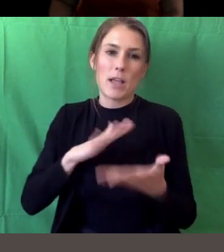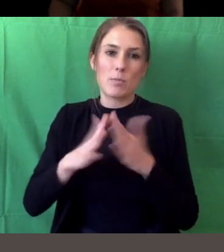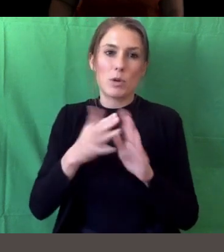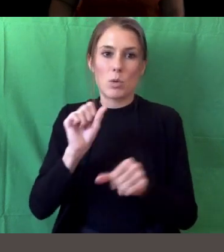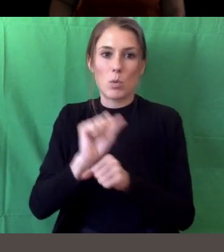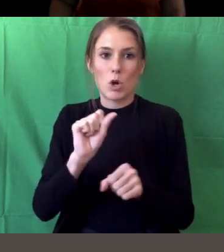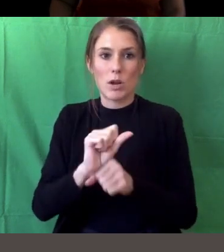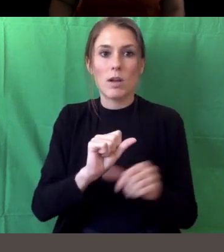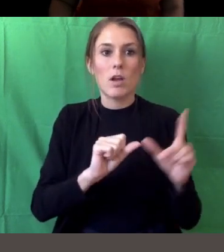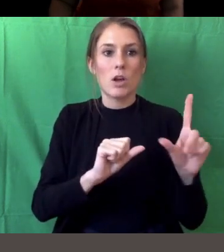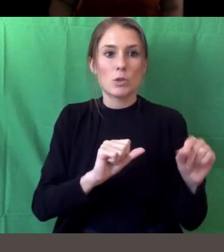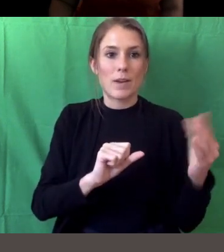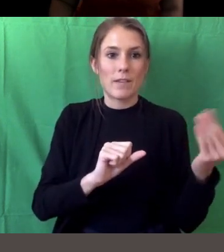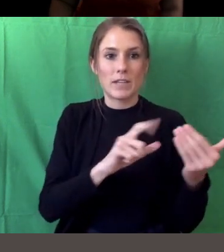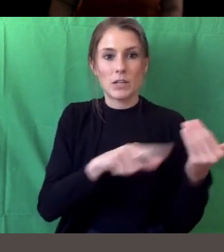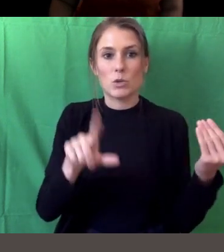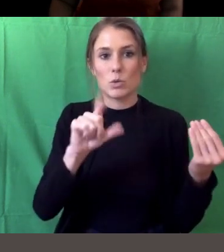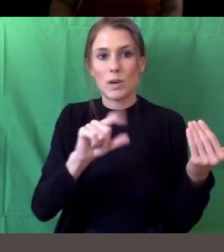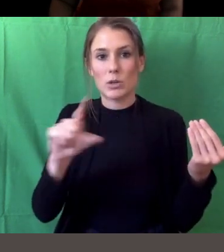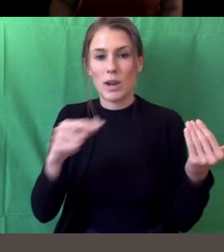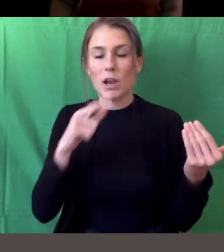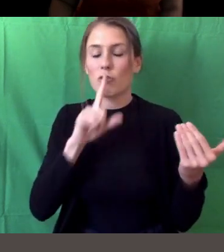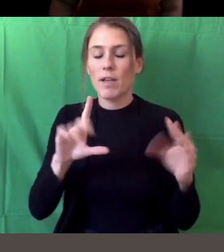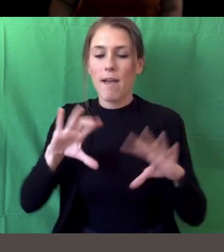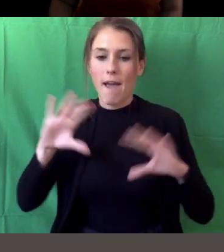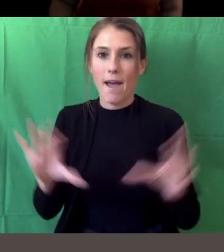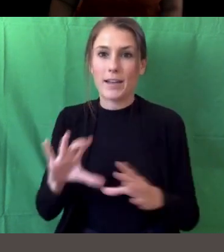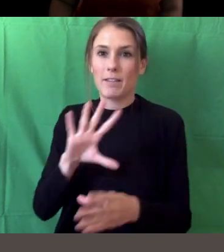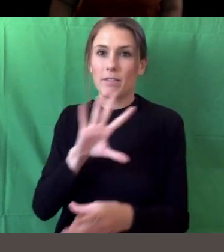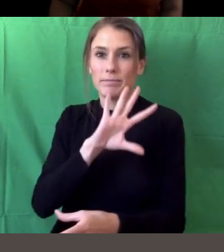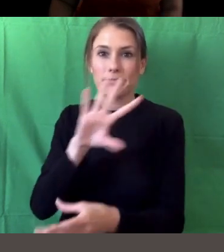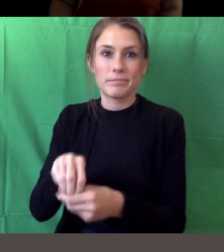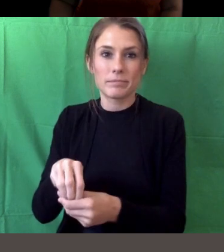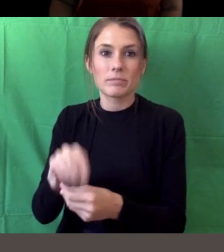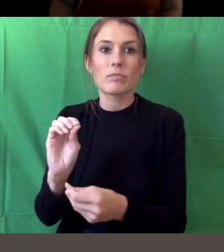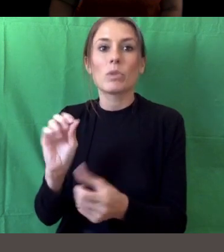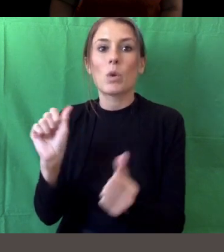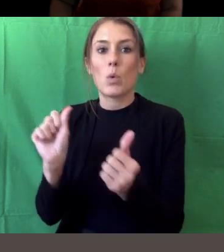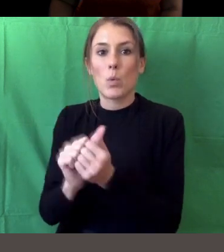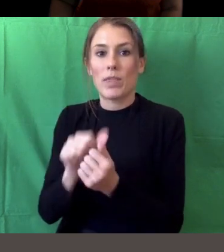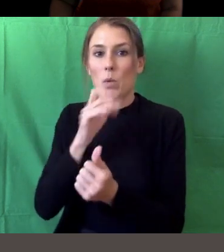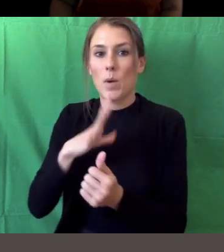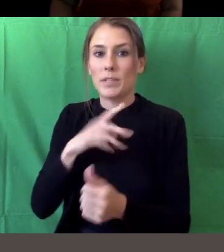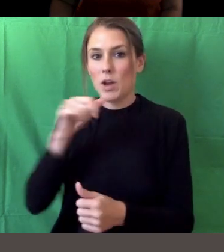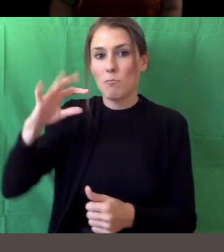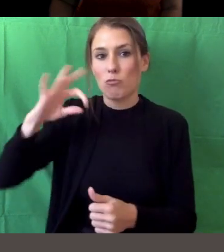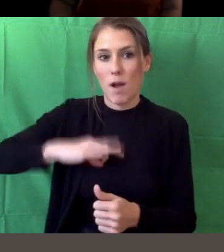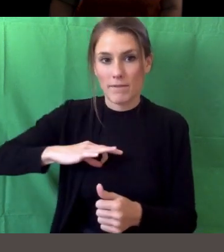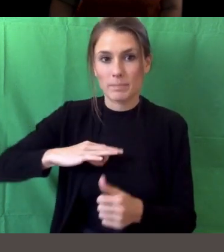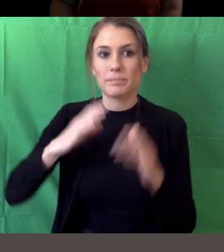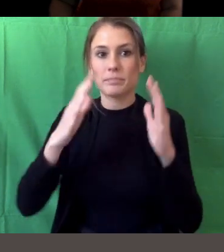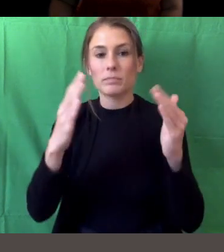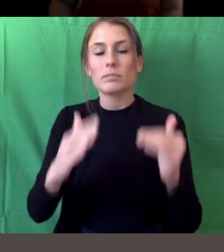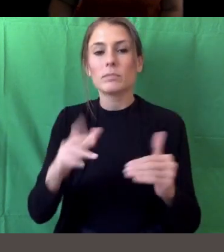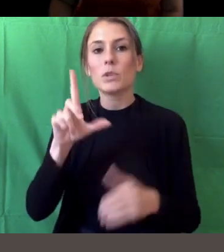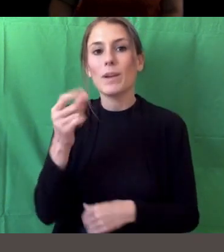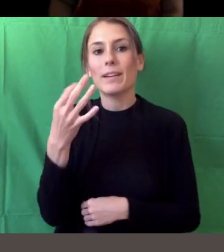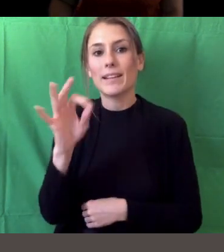For five years from 2015 to 2020, I was a very active contributor to a woman's nonprofit.